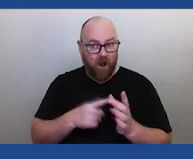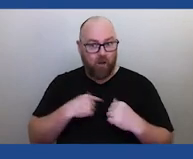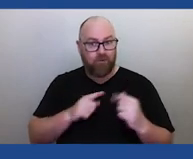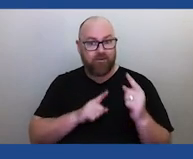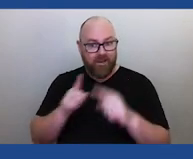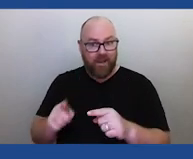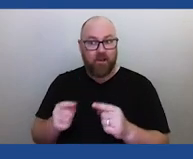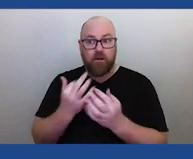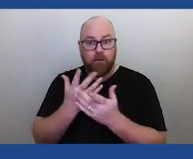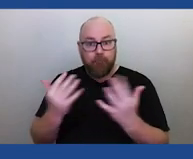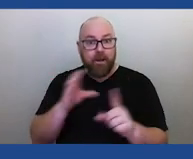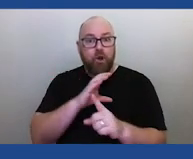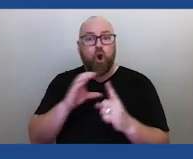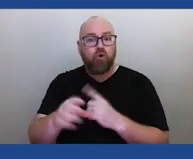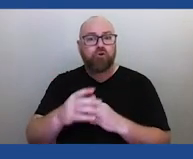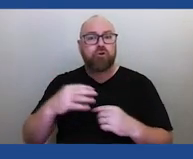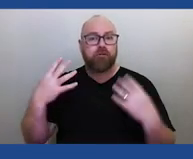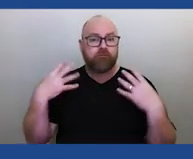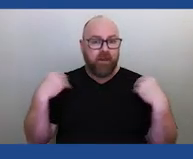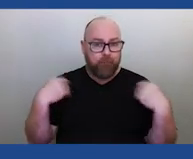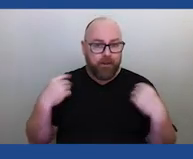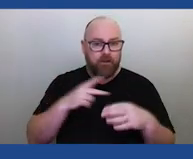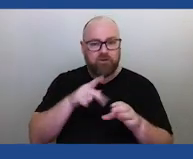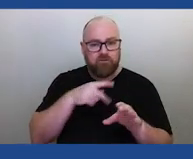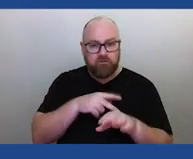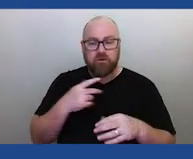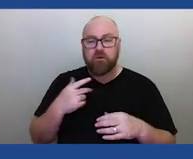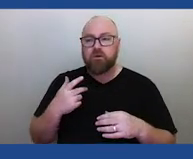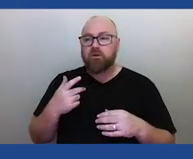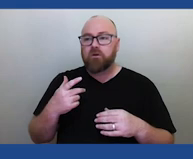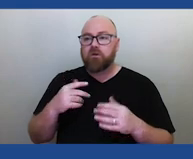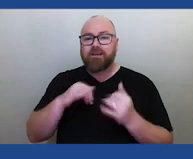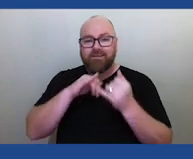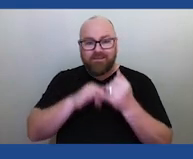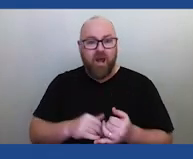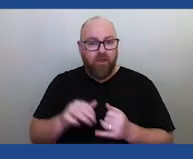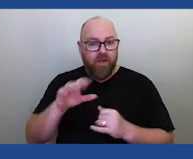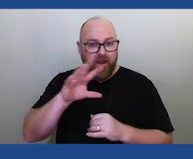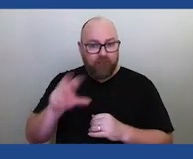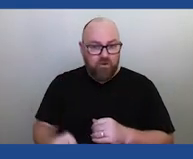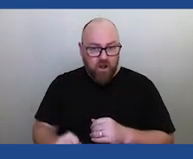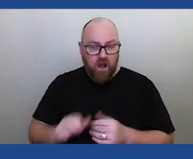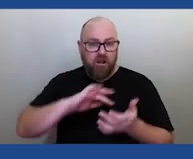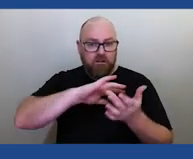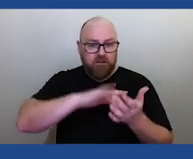around the world, from the Philippines to South Africa to Central America, who talk about the annual moon cusp